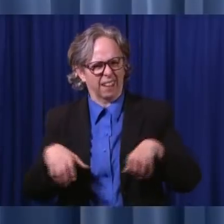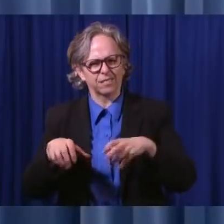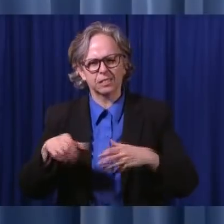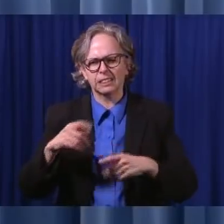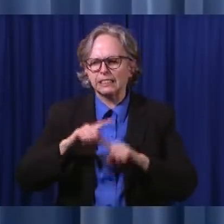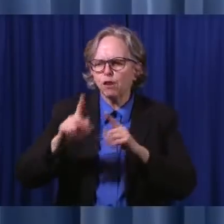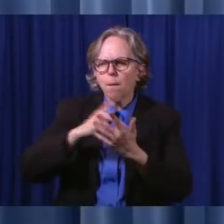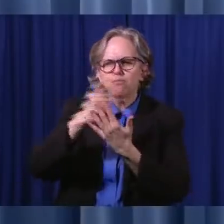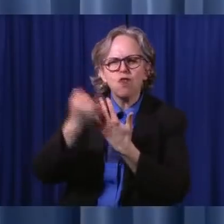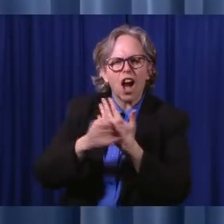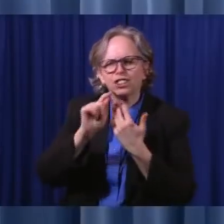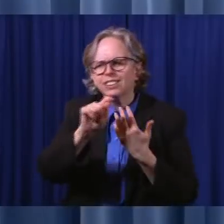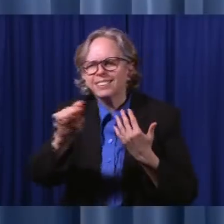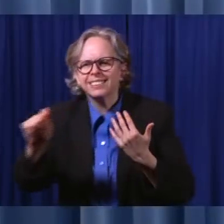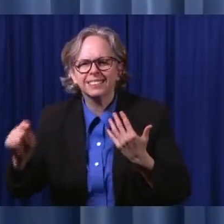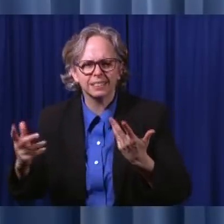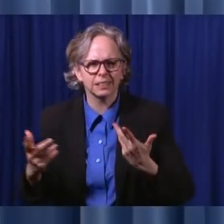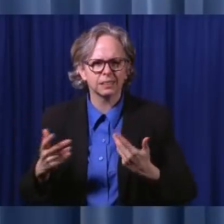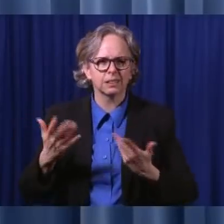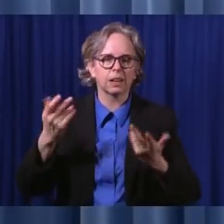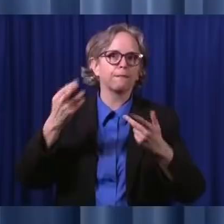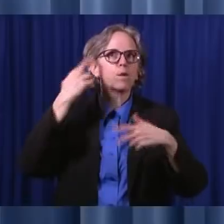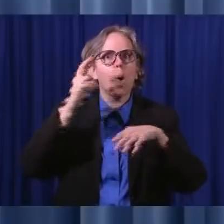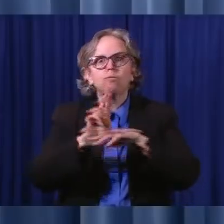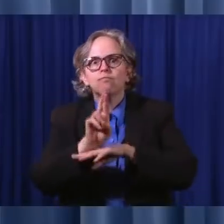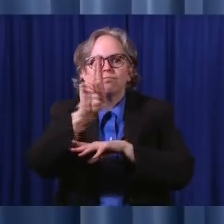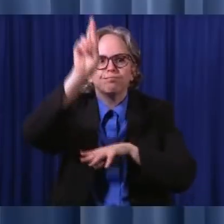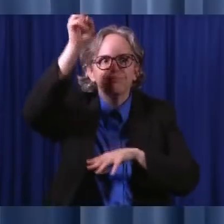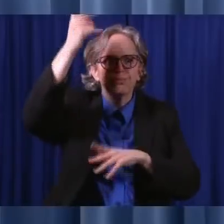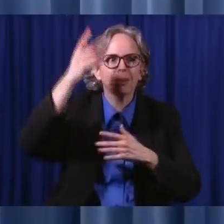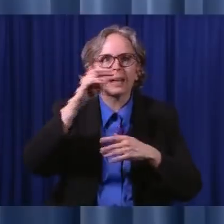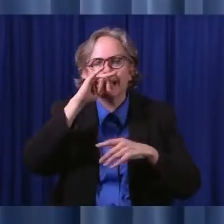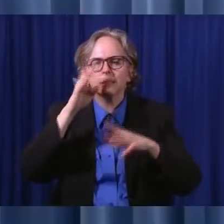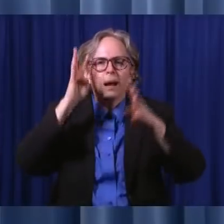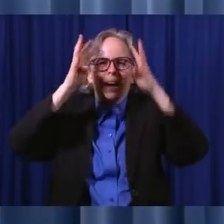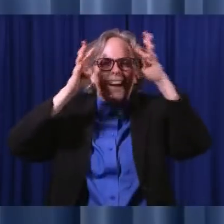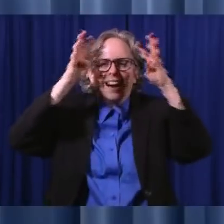STEER AND ALL OF THE LIVESTOCK. THAT'S IMPORTANT. PHOTOGRAPHY,